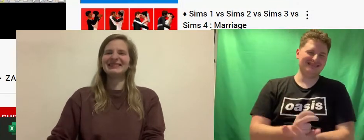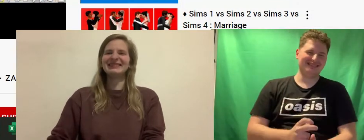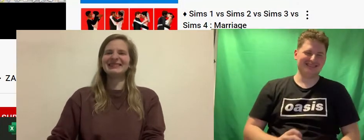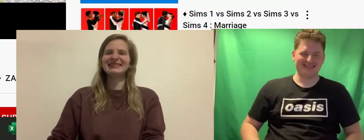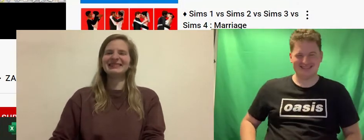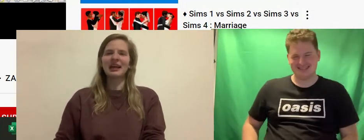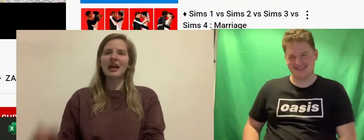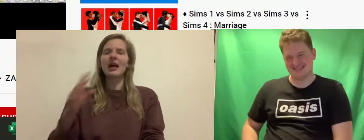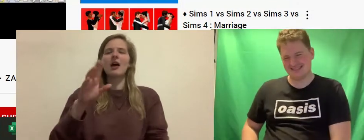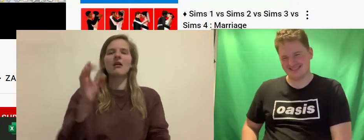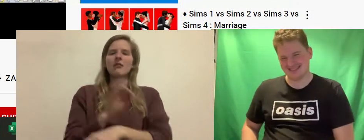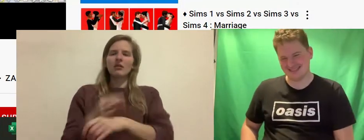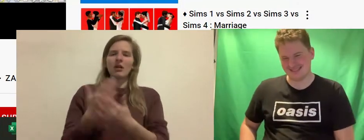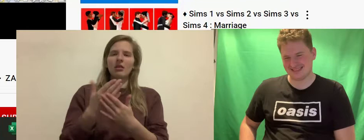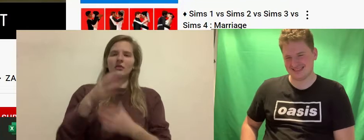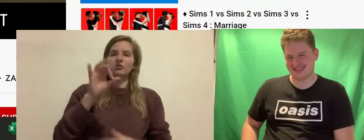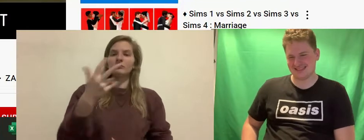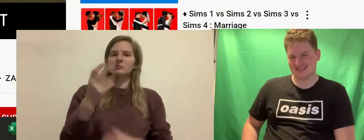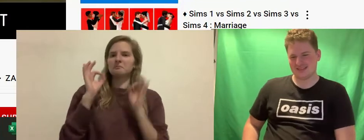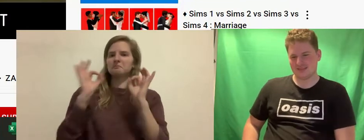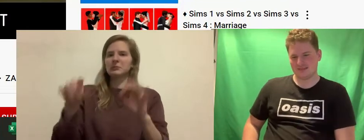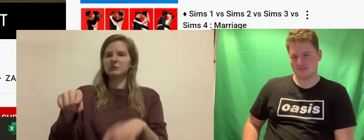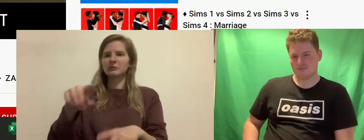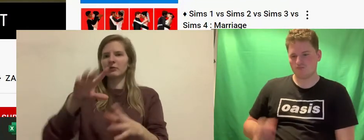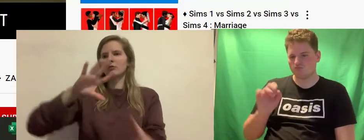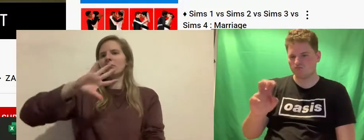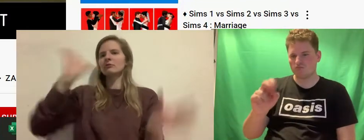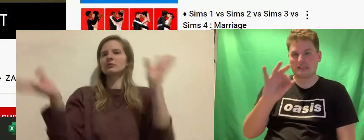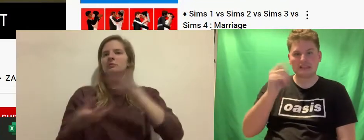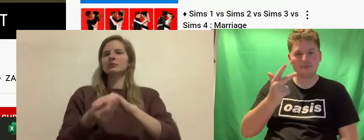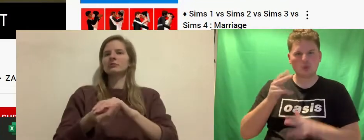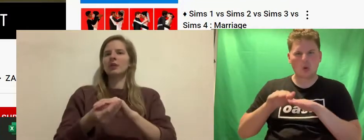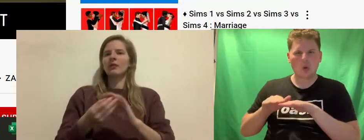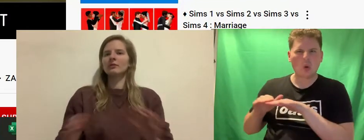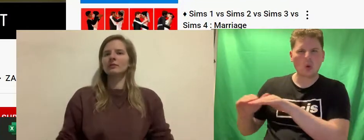K: and Sims 3 turned out to be better, we don't have to worry about others K: if we reject them, they advise themselves, function normally, i.e. they die, try, manage without us, they write their own fates